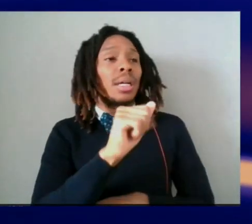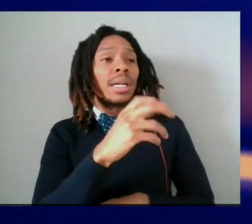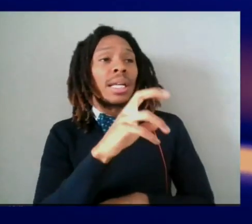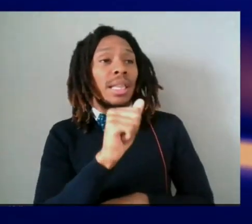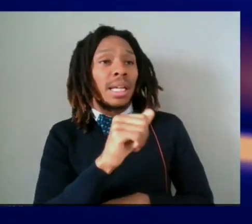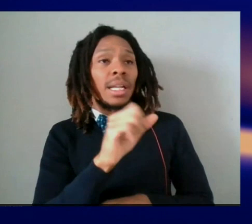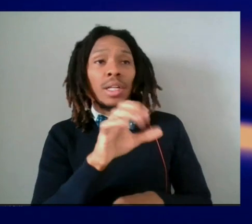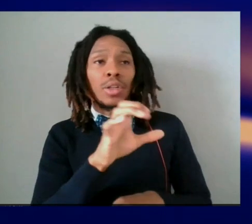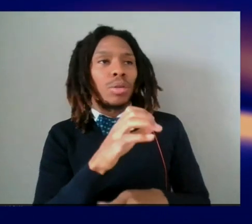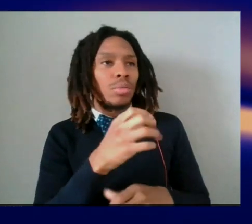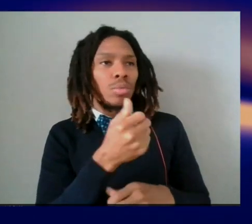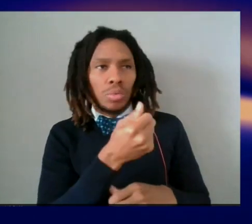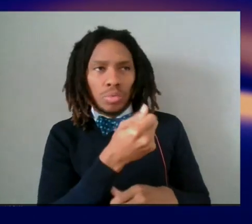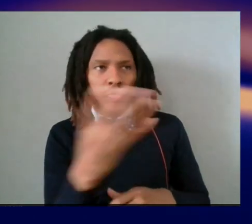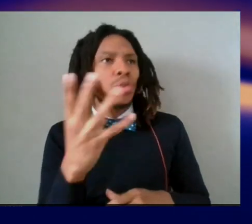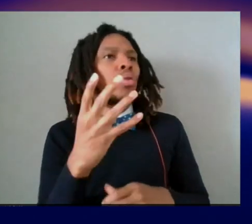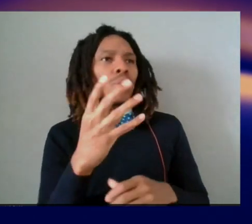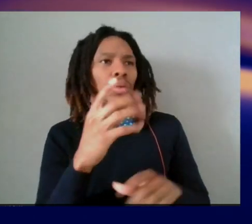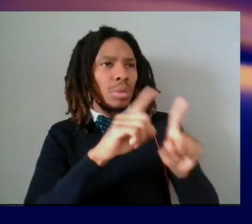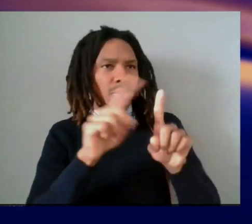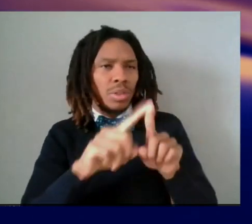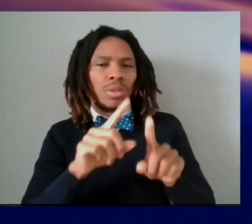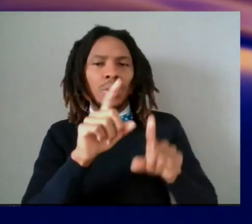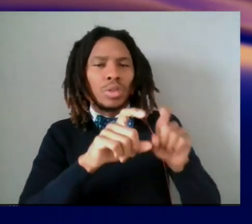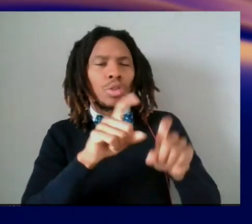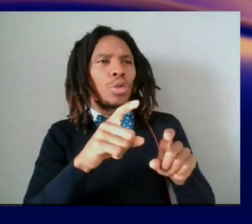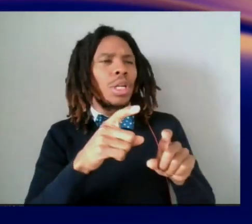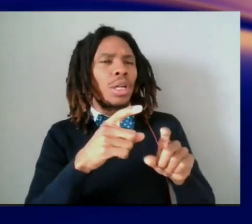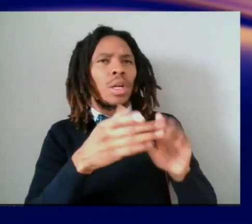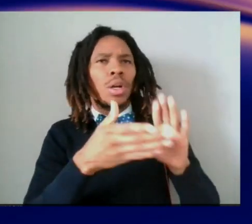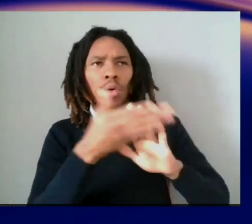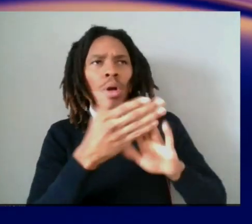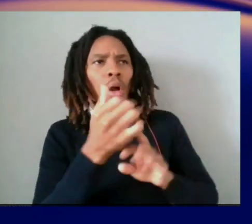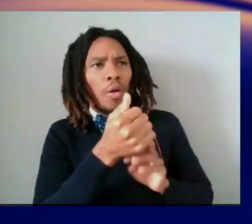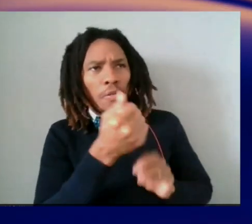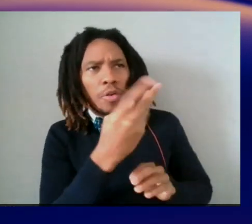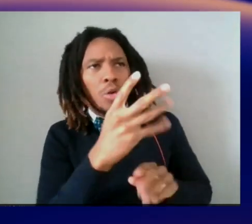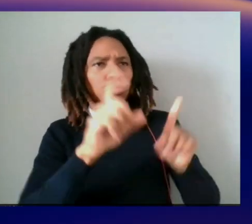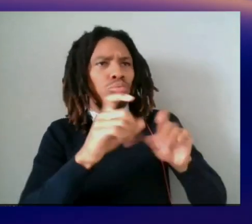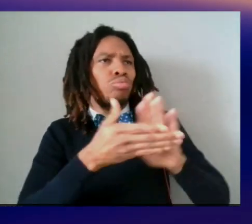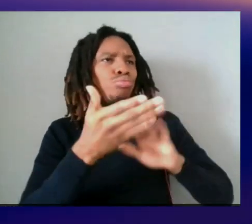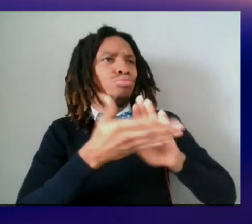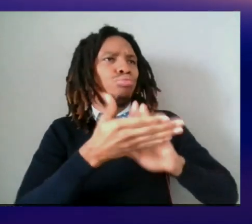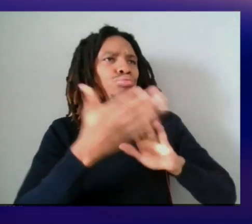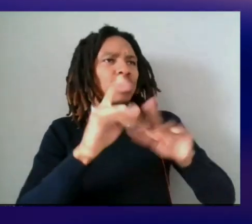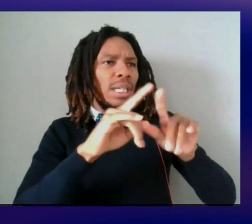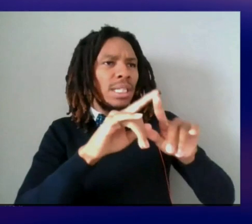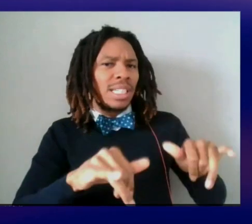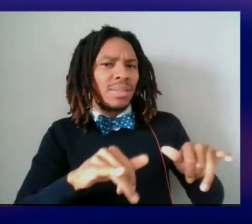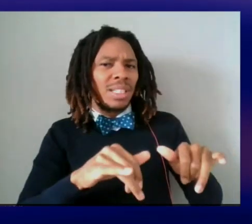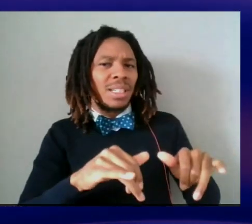So as a user, you could run within your account and region multiple queries, think of that as individual tabs